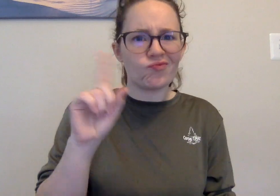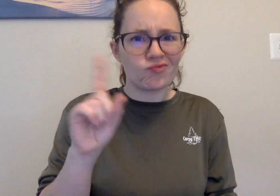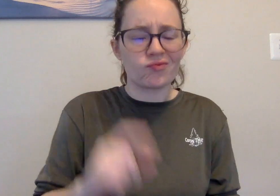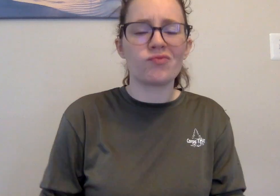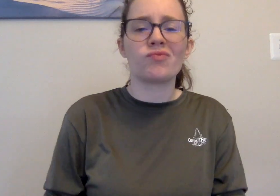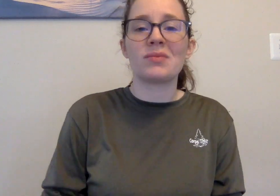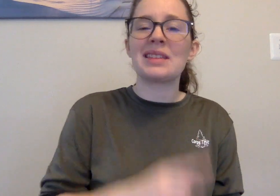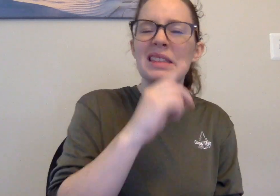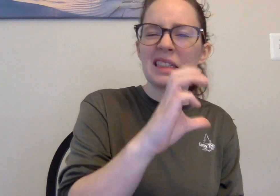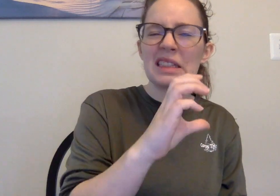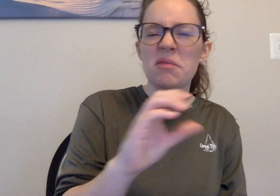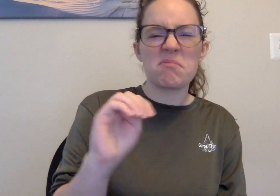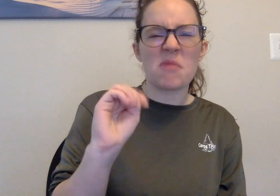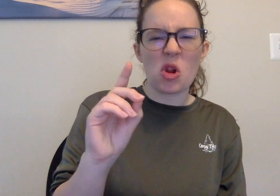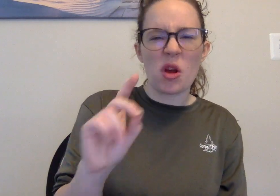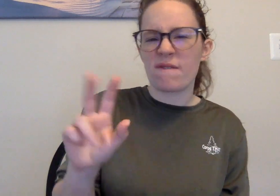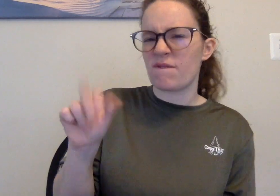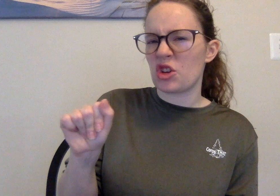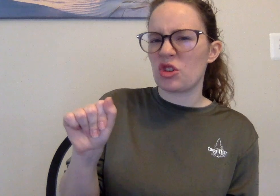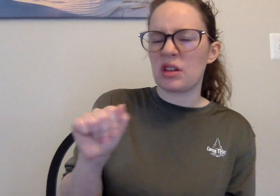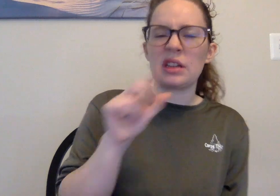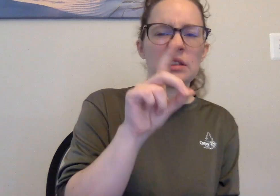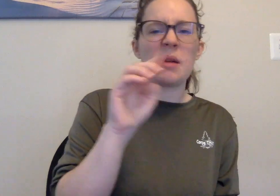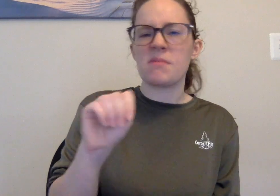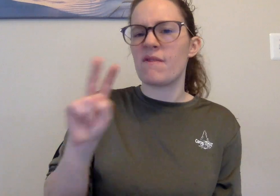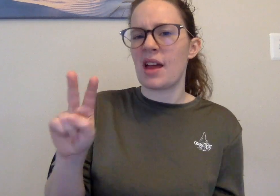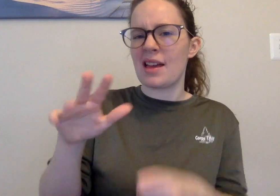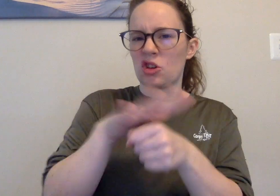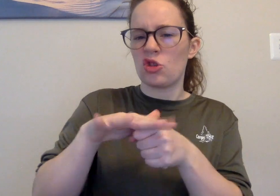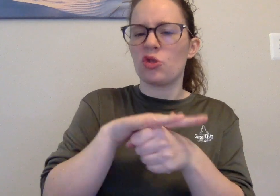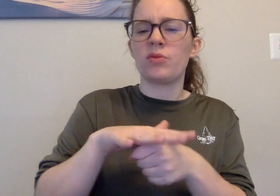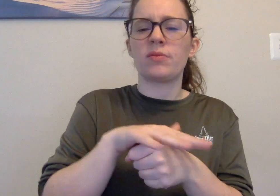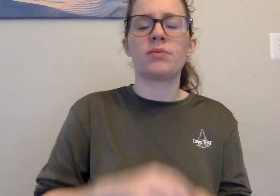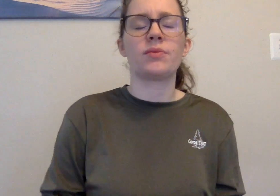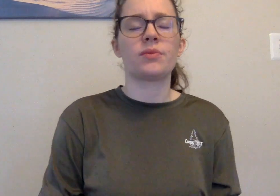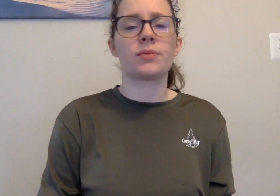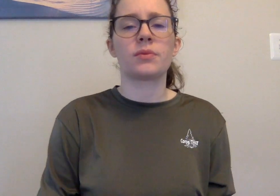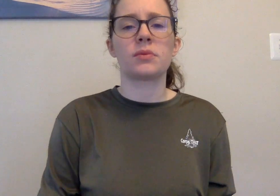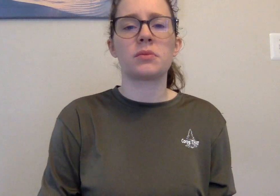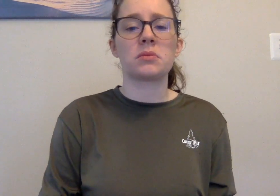The location is in the DMV area of DC, Maryland and Virginia